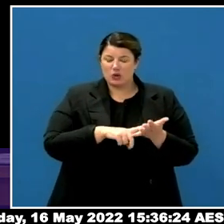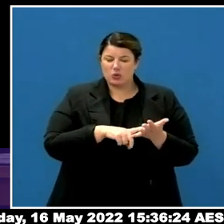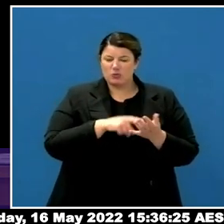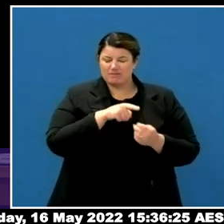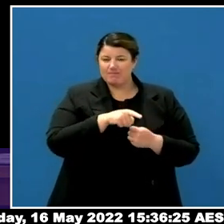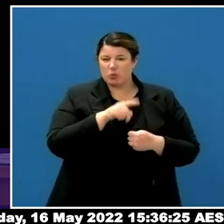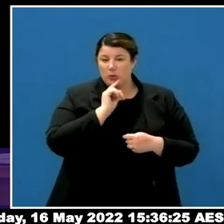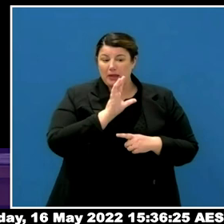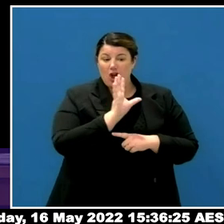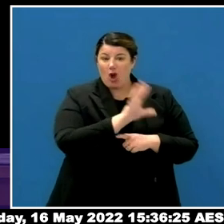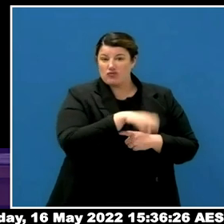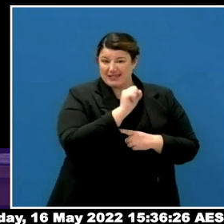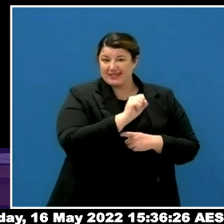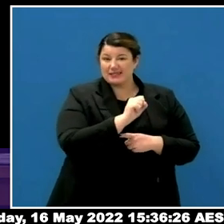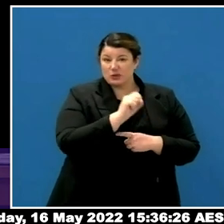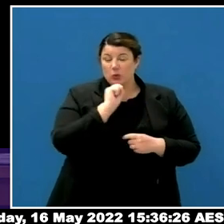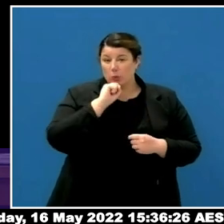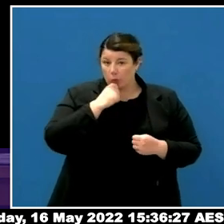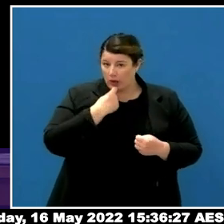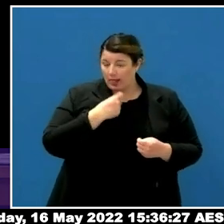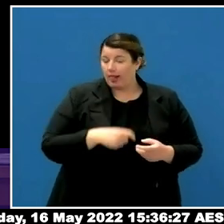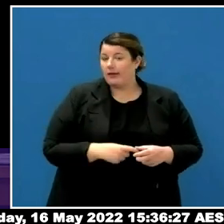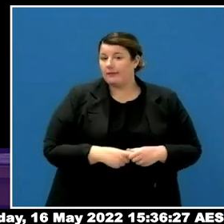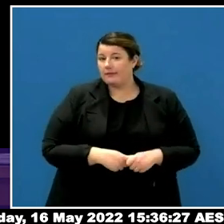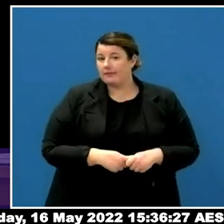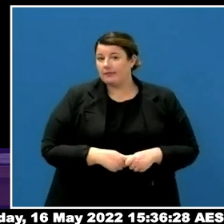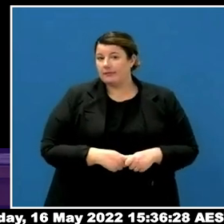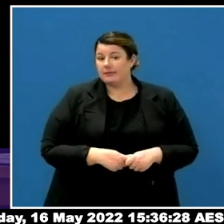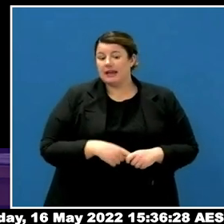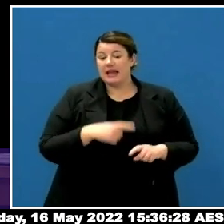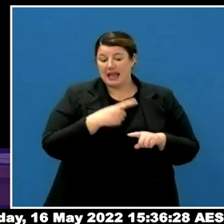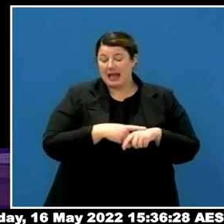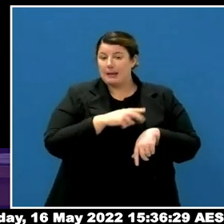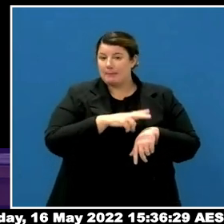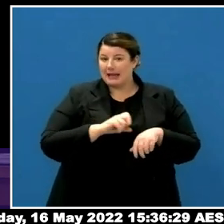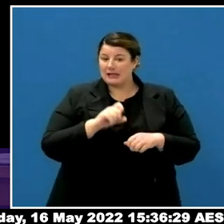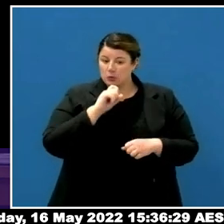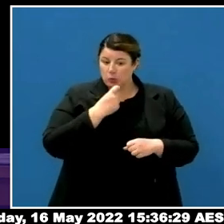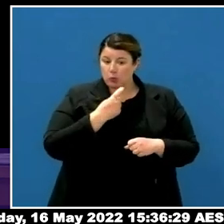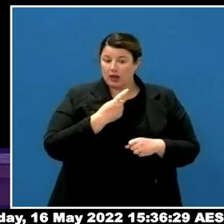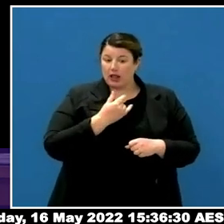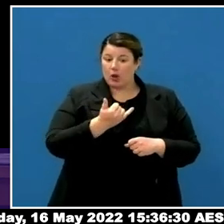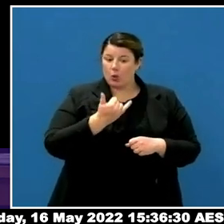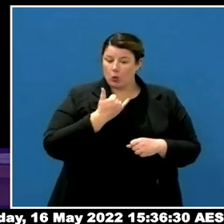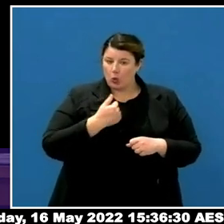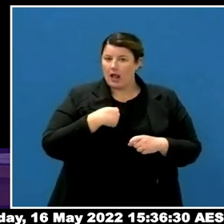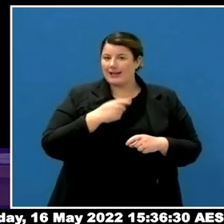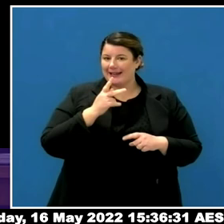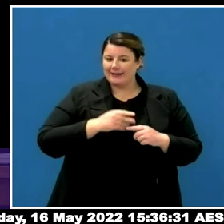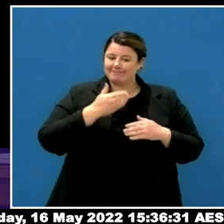And that they would talk to us in the following weeks to let us know exactly what